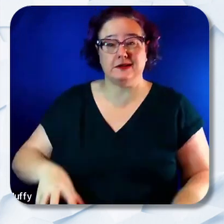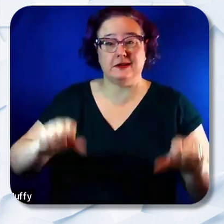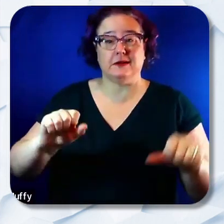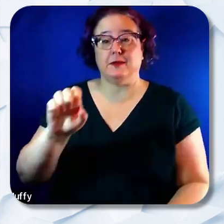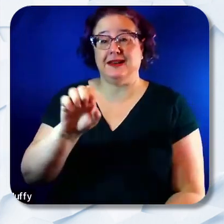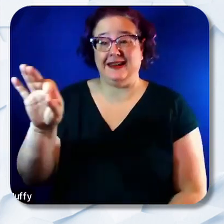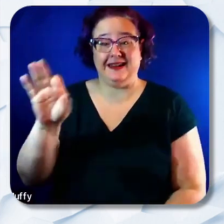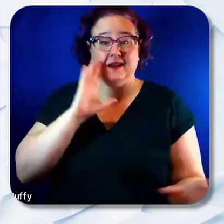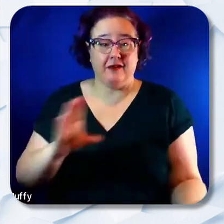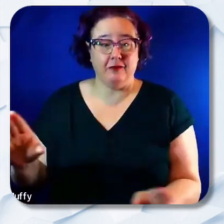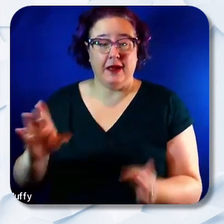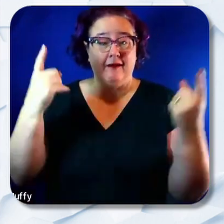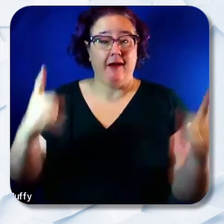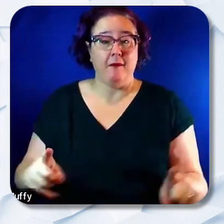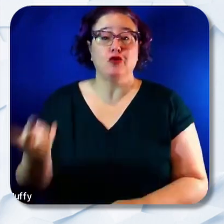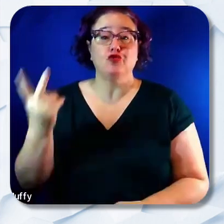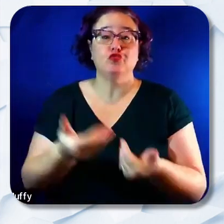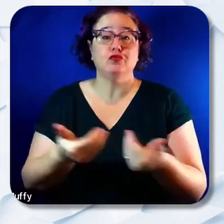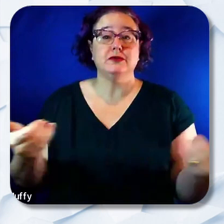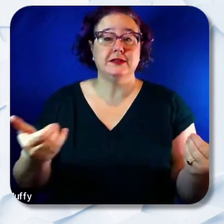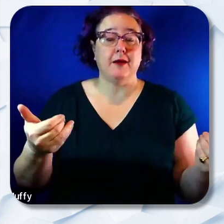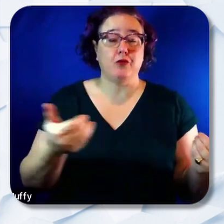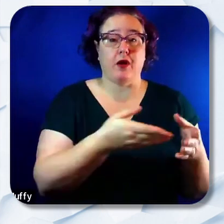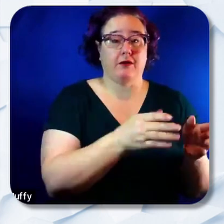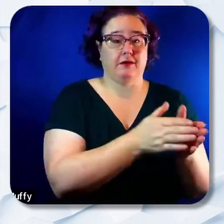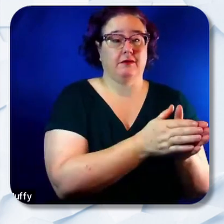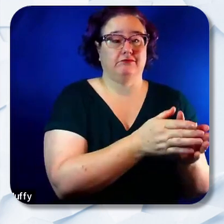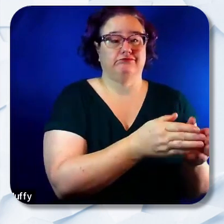public meetings by March 31st, 2023.